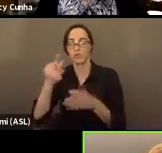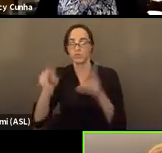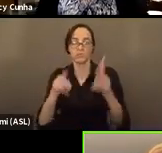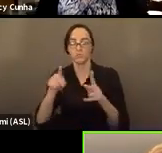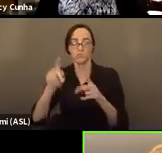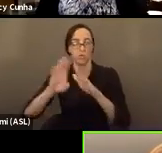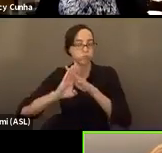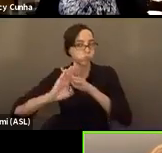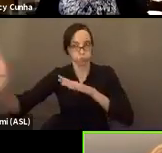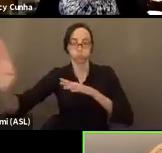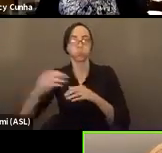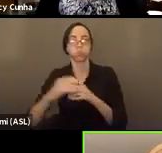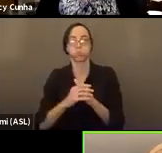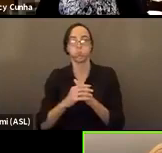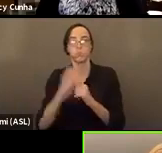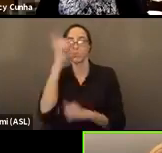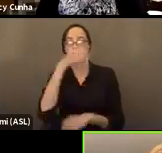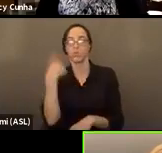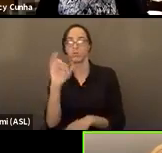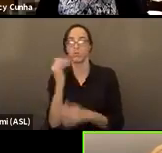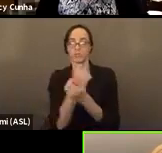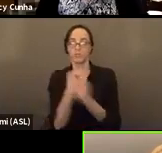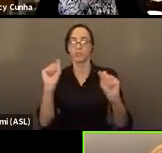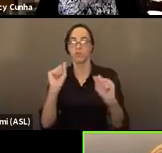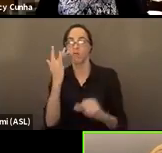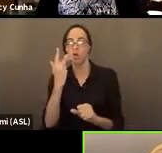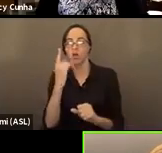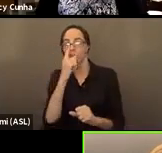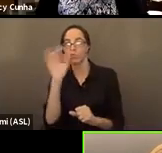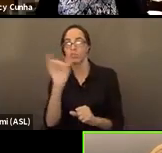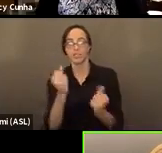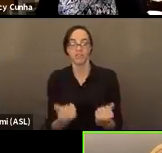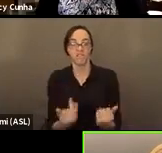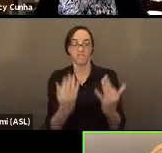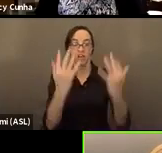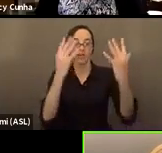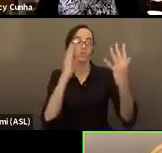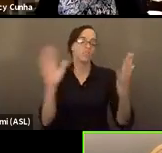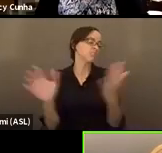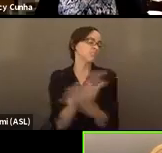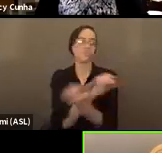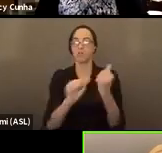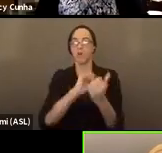going to wipe out the cities of hillsborough and windsor and thank god that didn't happen